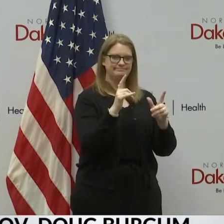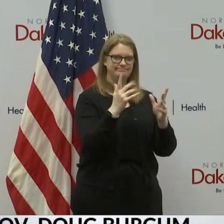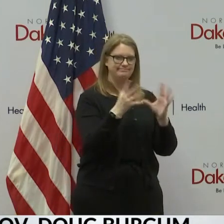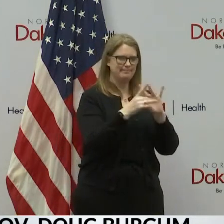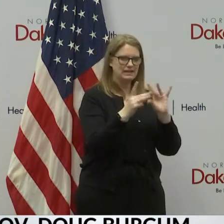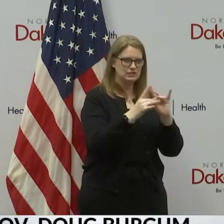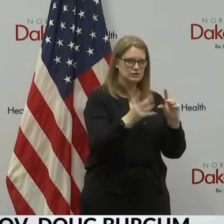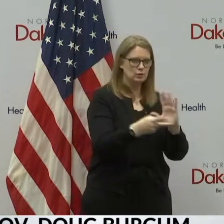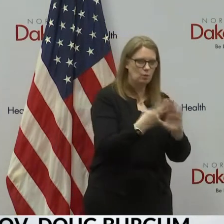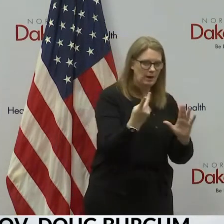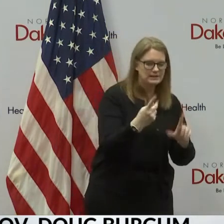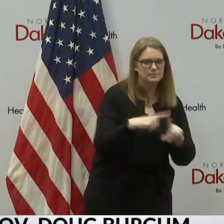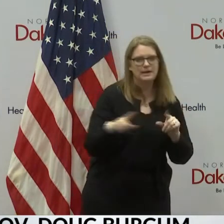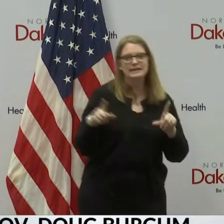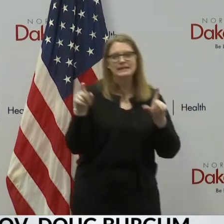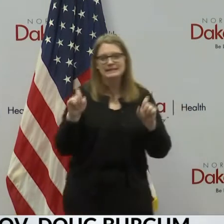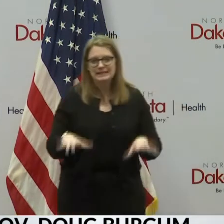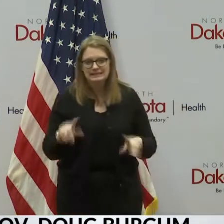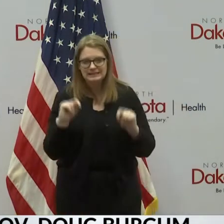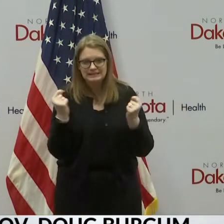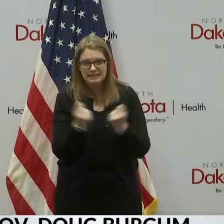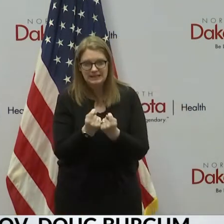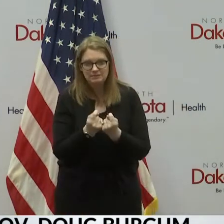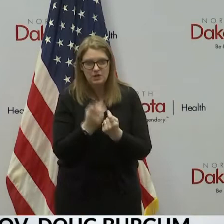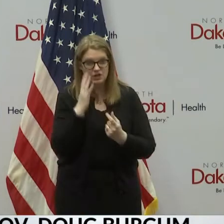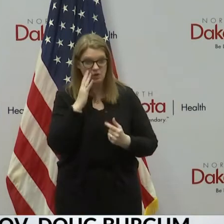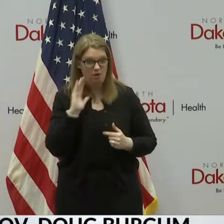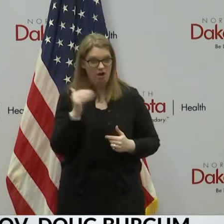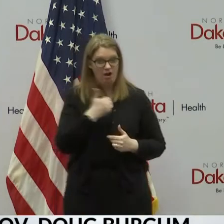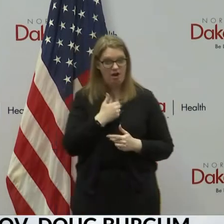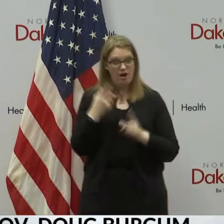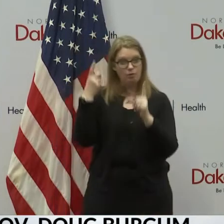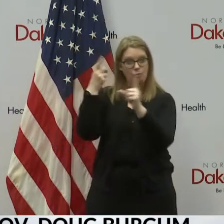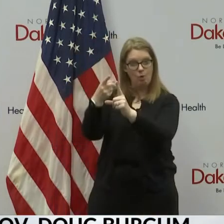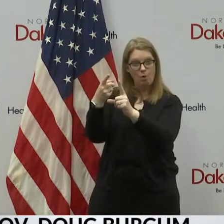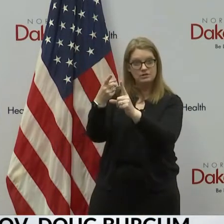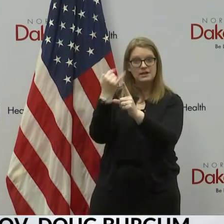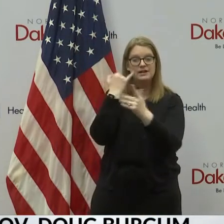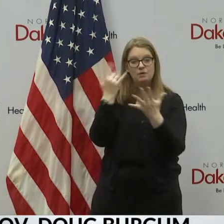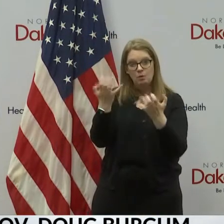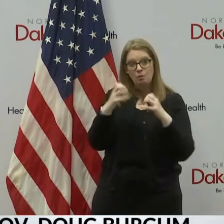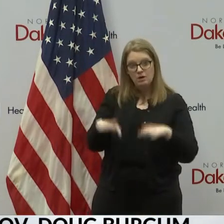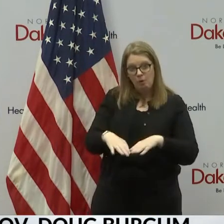AN EXTRA EMPHASIS ON WHAT THE GENERAL SAID TWICE, BUT WE TALKED YESTERDAY ABOUT THE TESTING TEAM EFFORT. IF WE'RE GOING TO MEET OUR